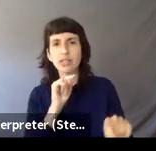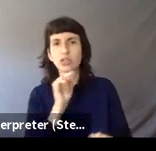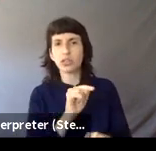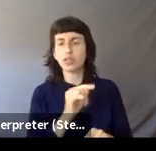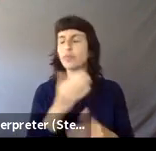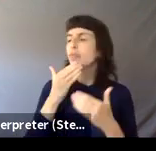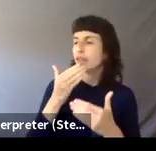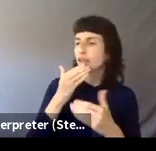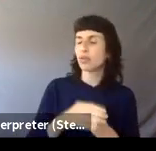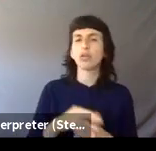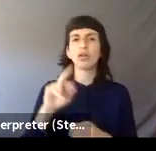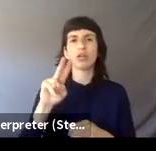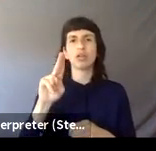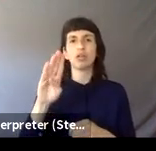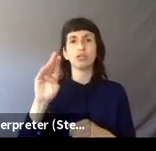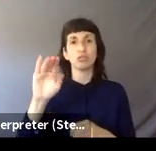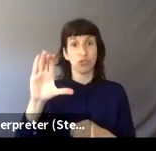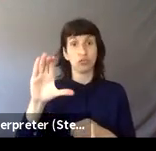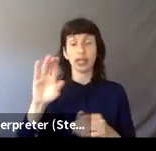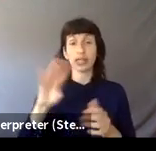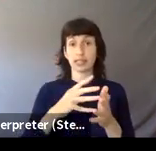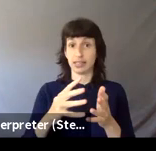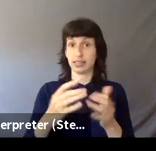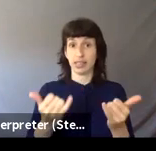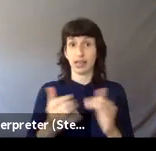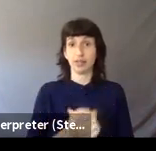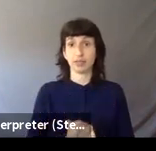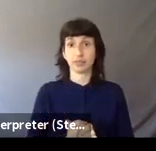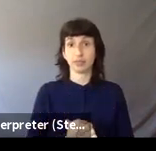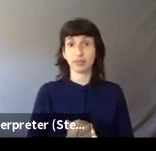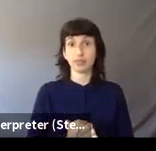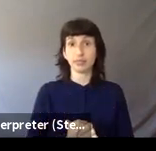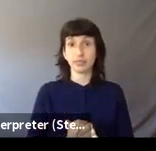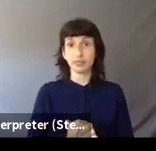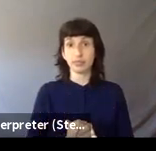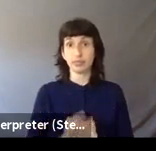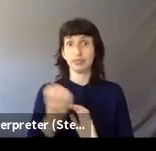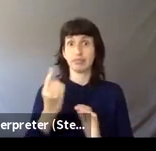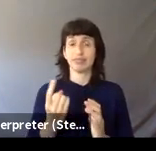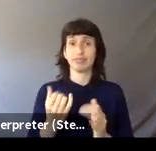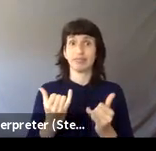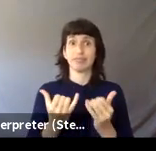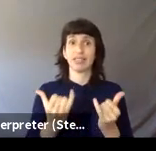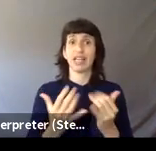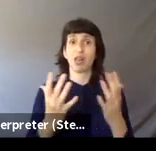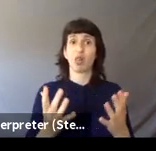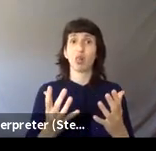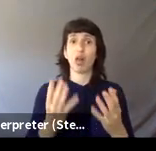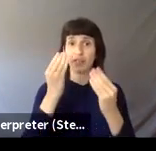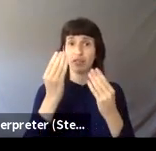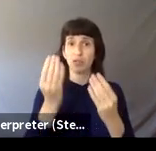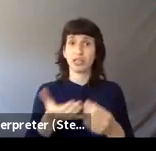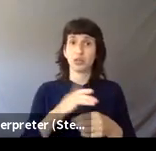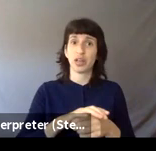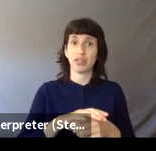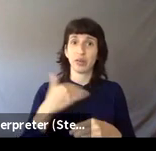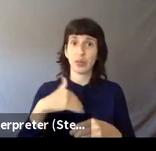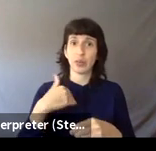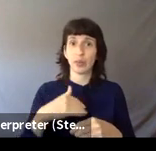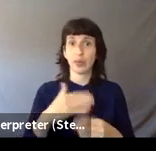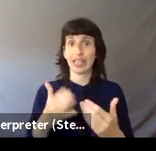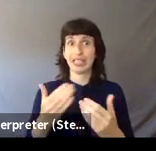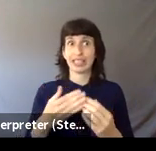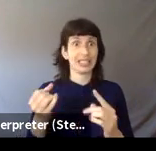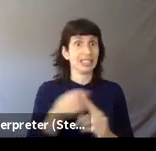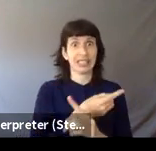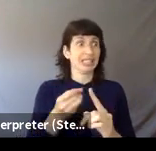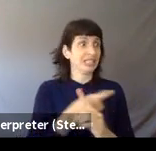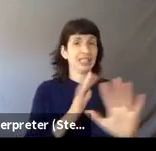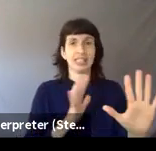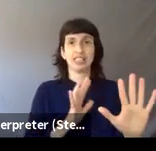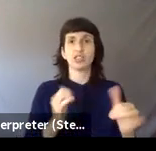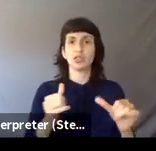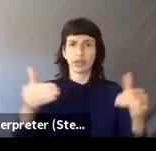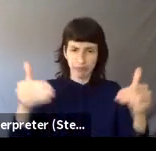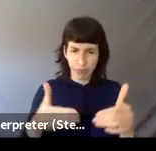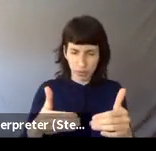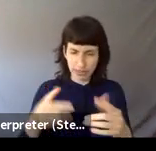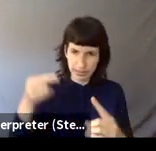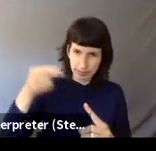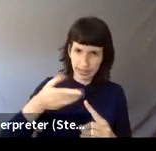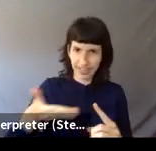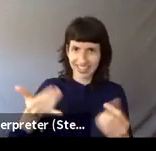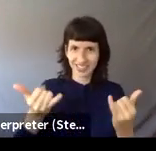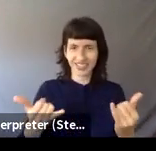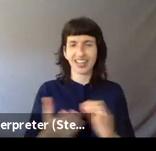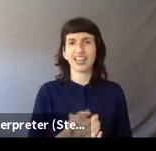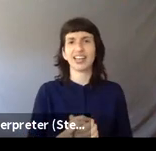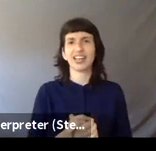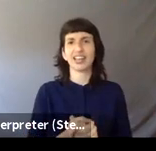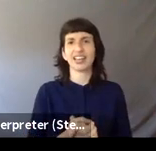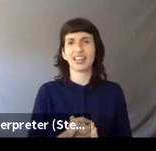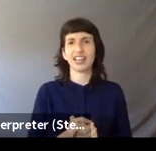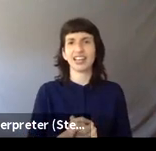Amy: Okay, perfect. Thanks, Kristina.